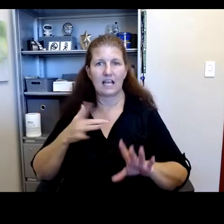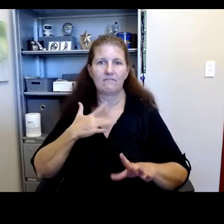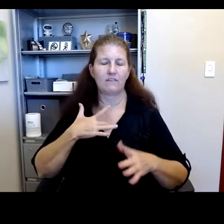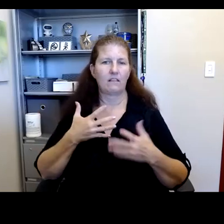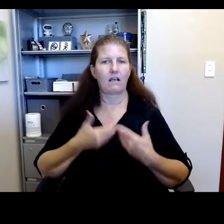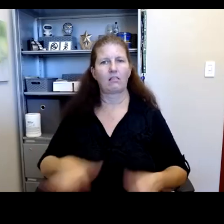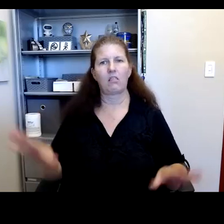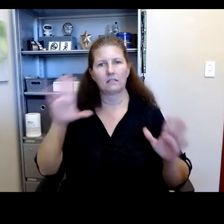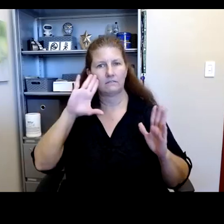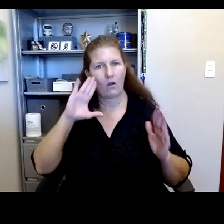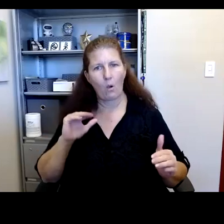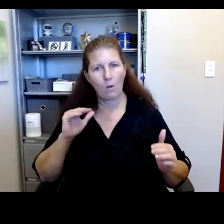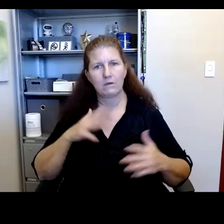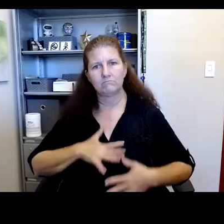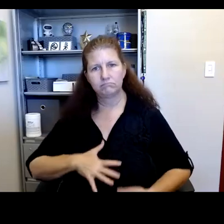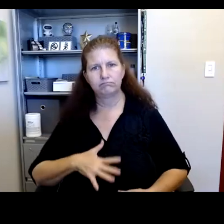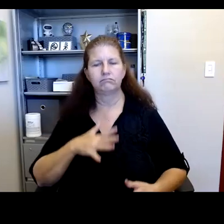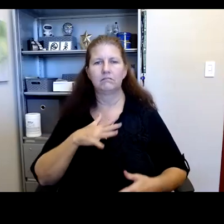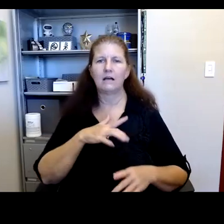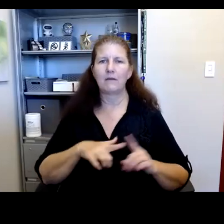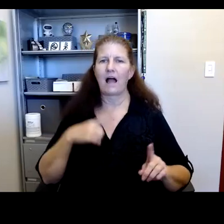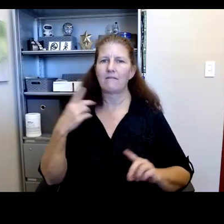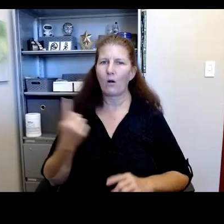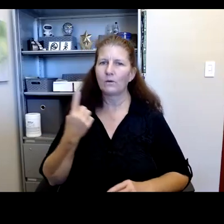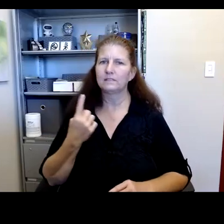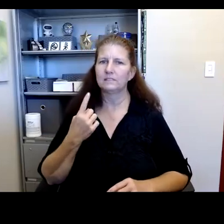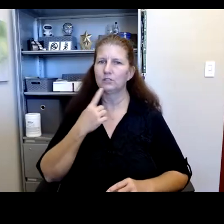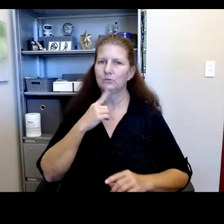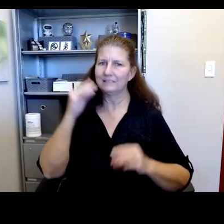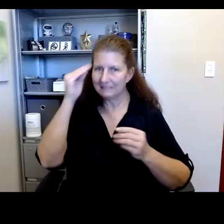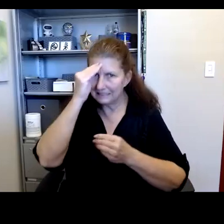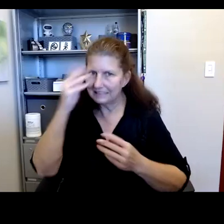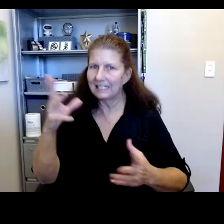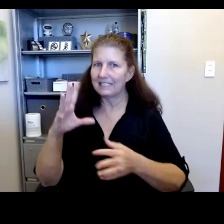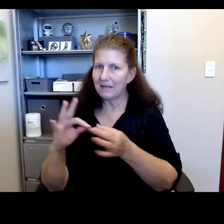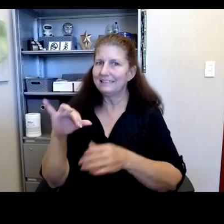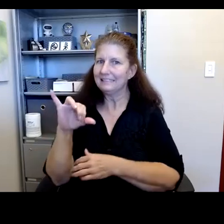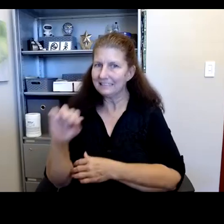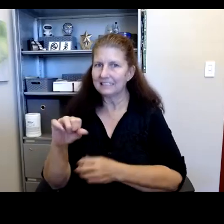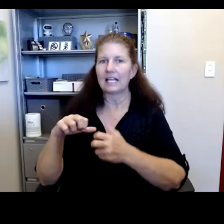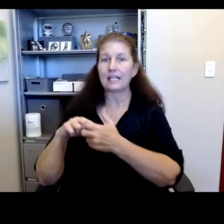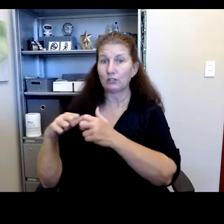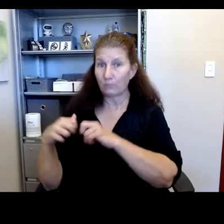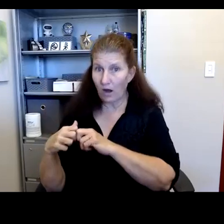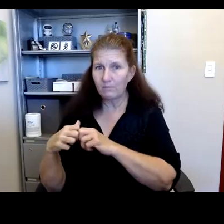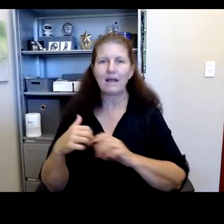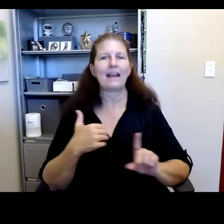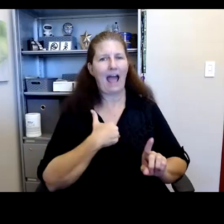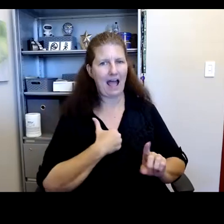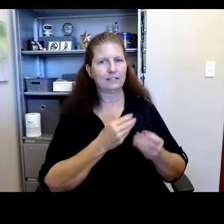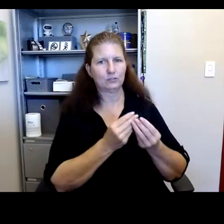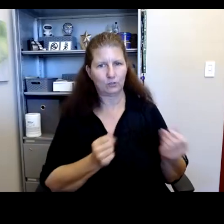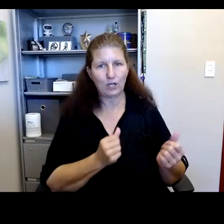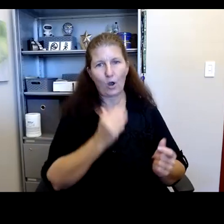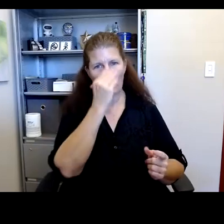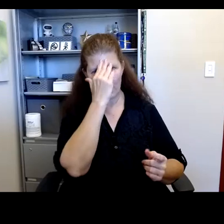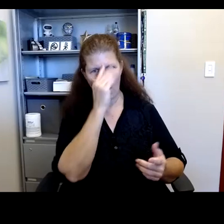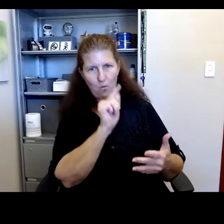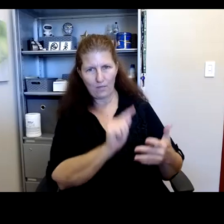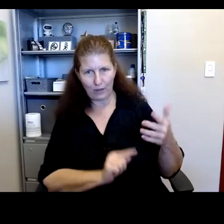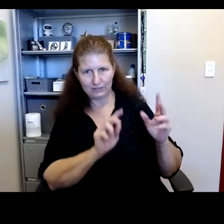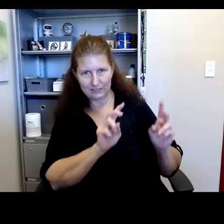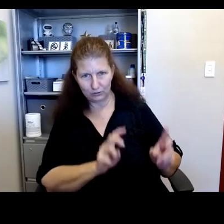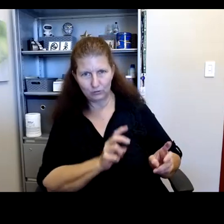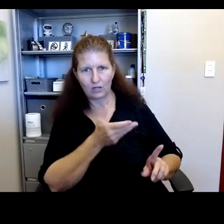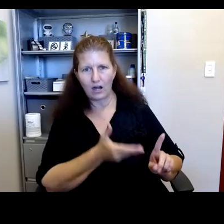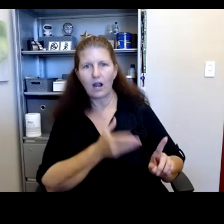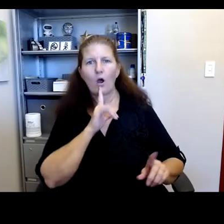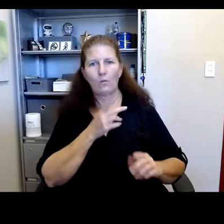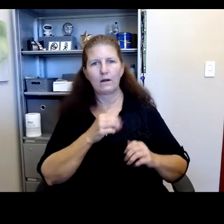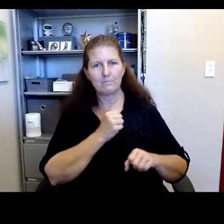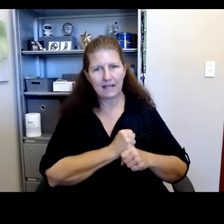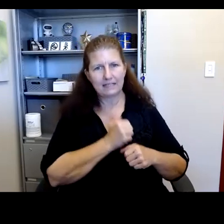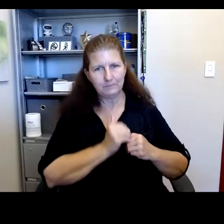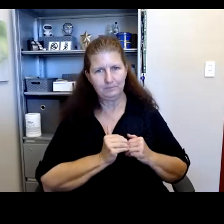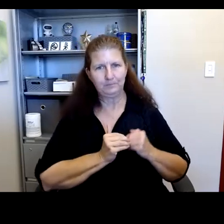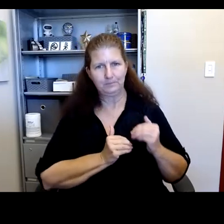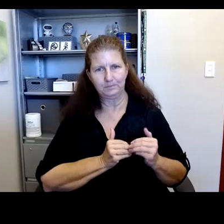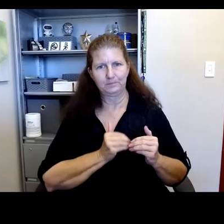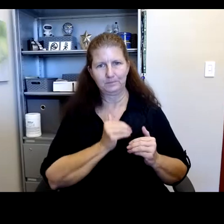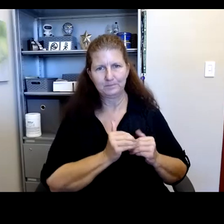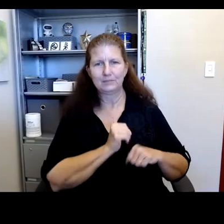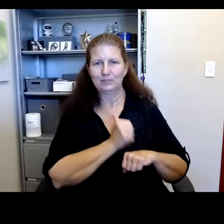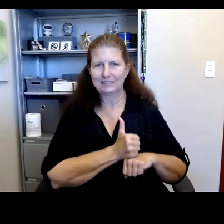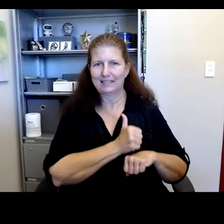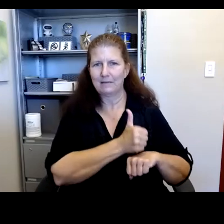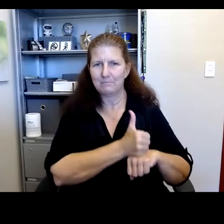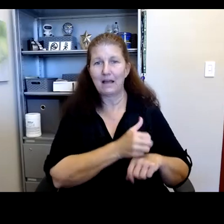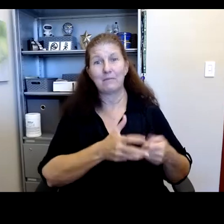Robyn Thomas: Um, and I am always very keen to send the message that this is a problem that has solutions. We know what those solutions are. We are making incremental steps towards putting them in place. But we have a long way to go,